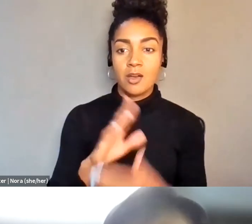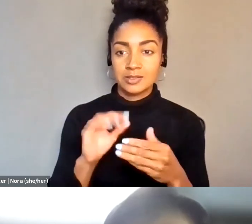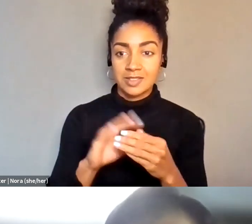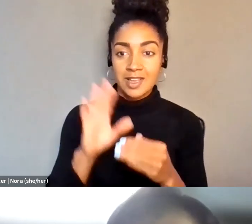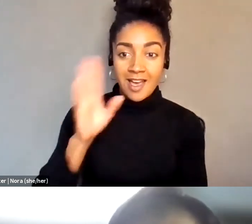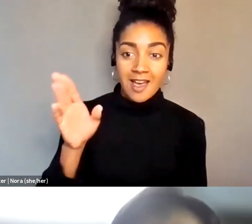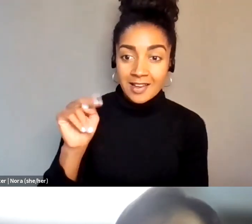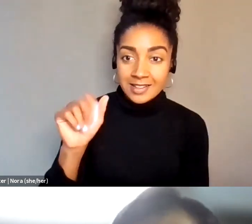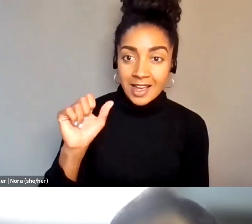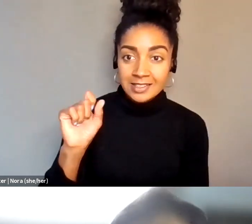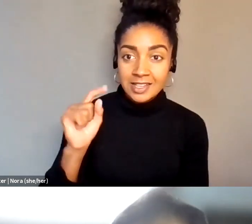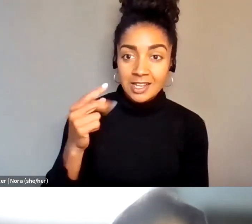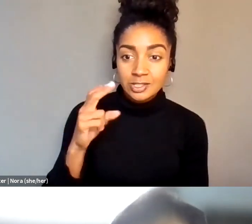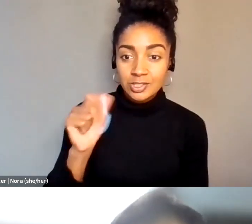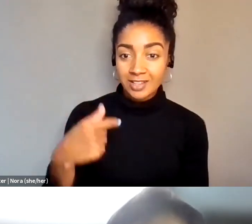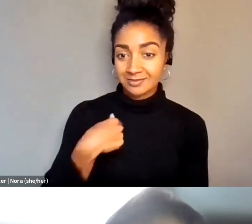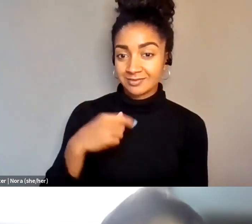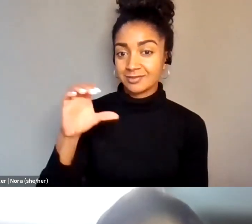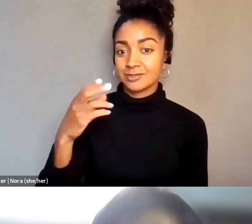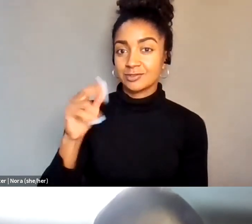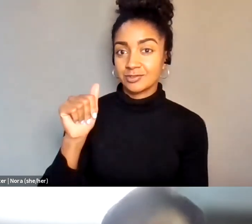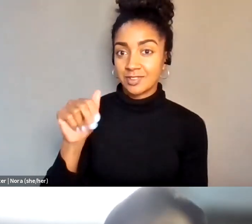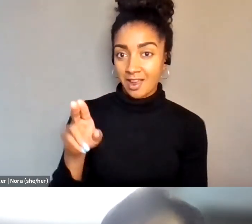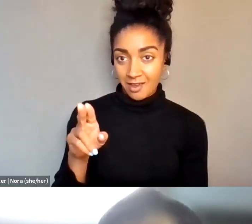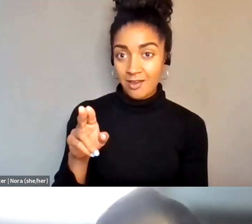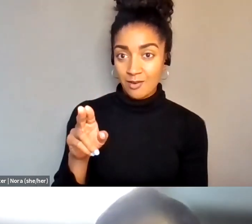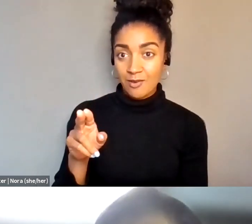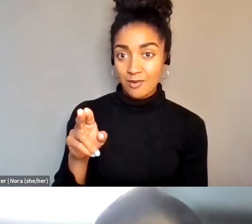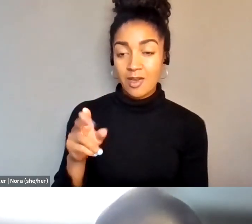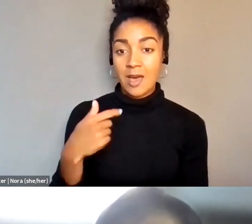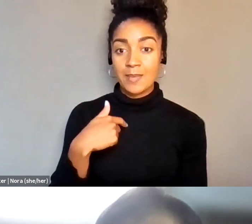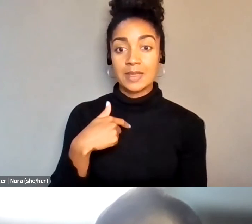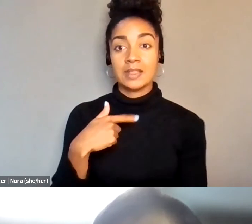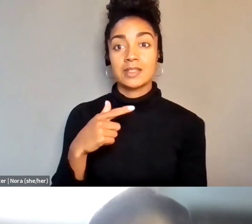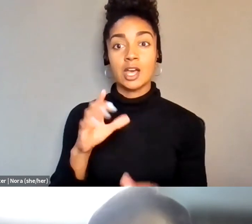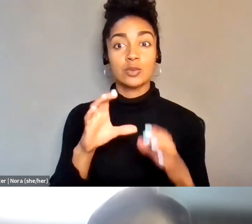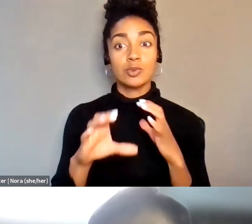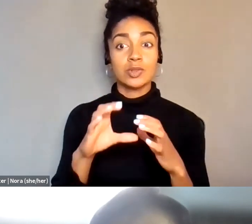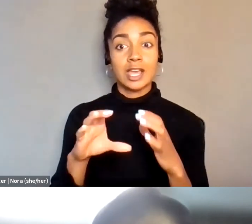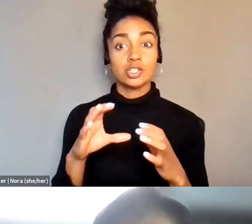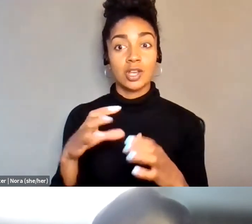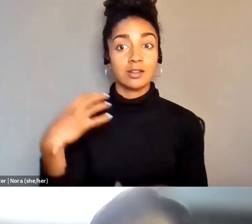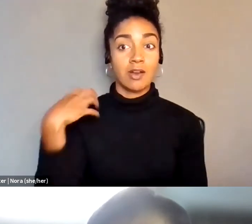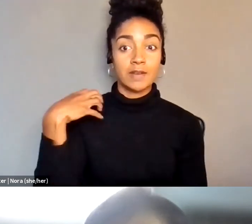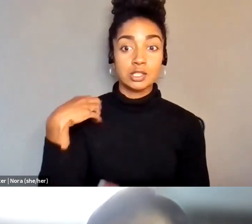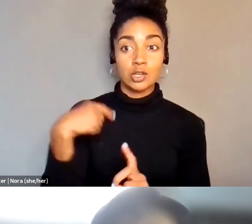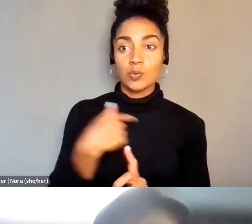Hi Natasha, this is Chau from Room to Read, I am the communication officer and we are waiting for Duy to be online.